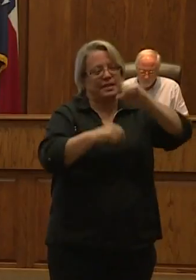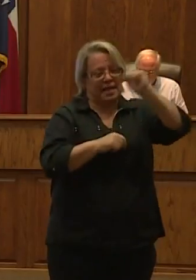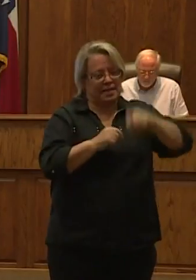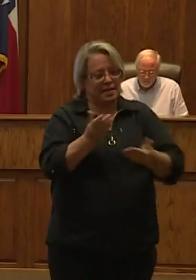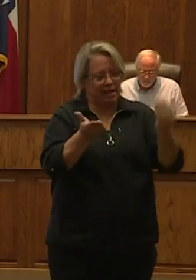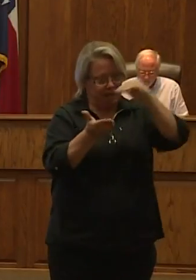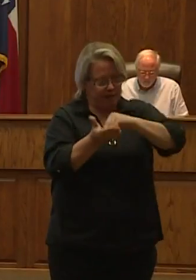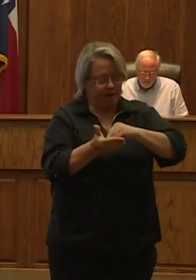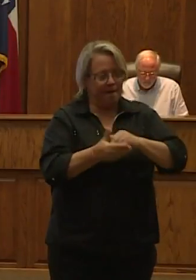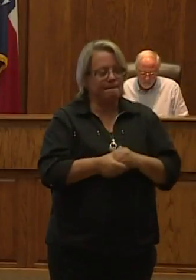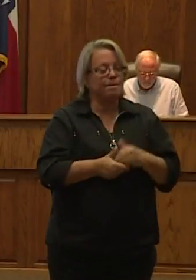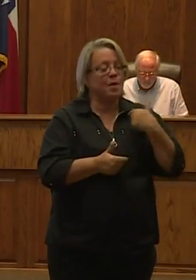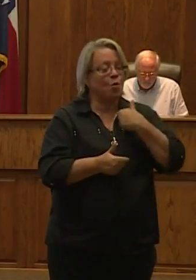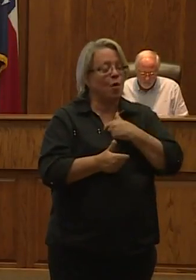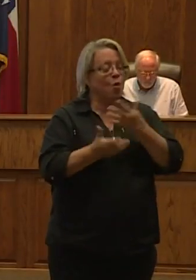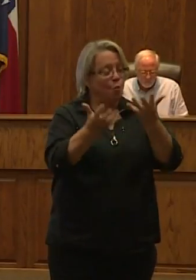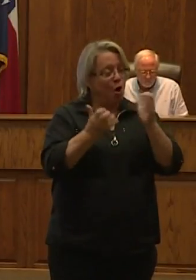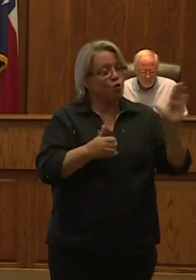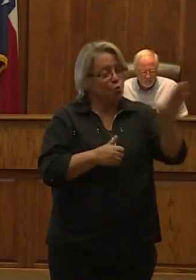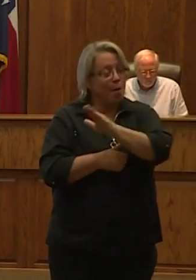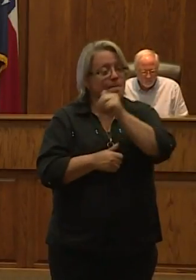OPENING UP TEXAS, WE ASK FOR YOUR PATIENCE AND OPENING UP TEXAS, WE ASK FOR YOUR PATIENCE AND UNDERSTANDING." YOUR PATIENCE AND UNDERSTANDING." UNDERSTANDING." +@ YOUR PATIENCE AND UNDERSTANDING." +@